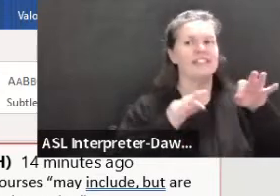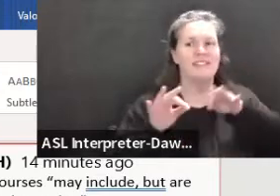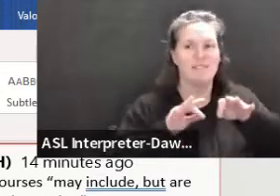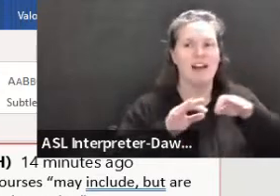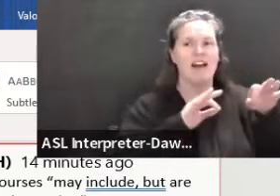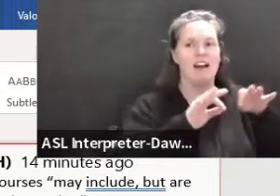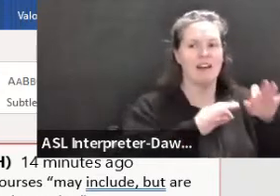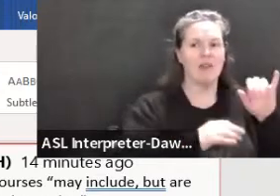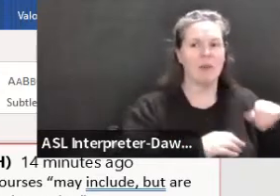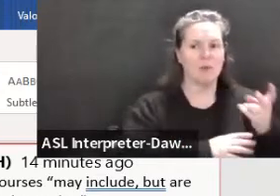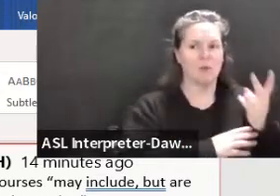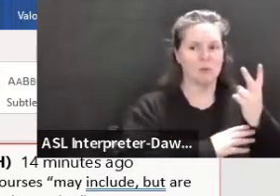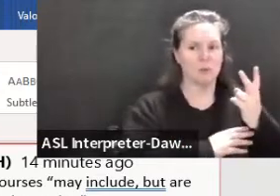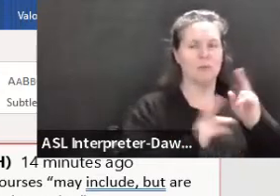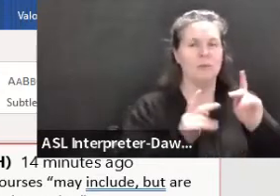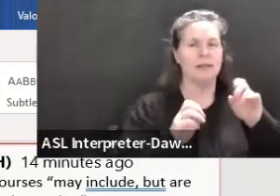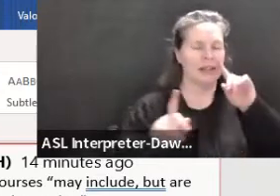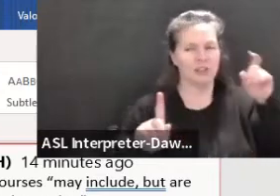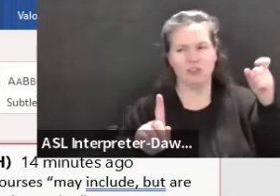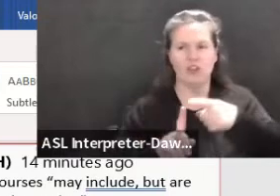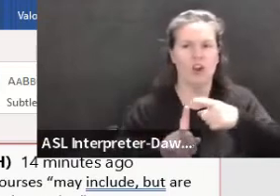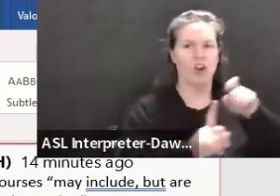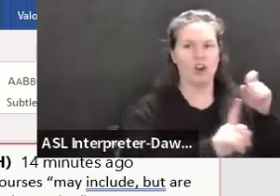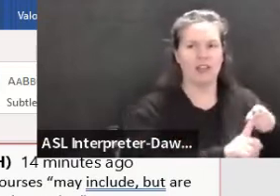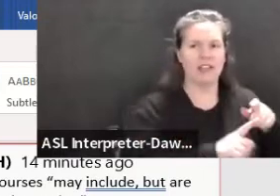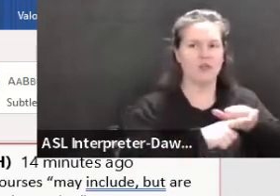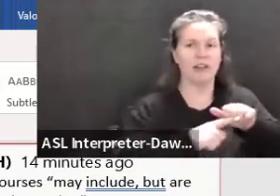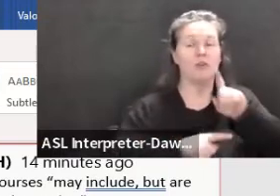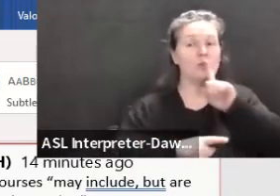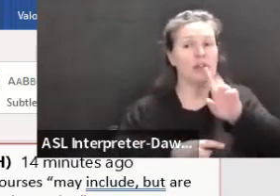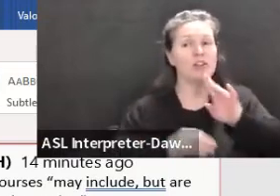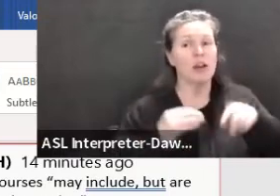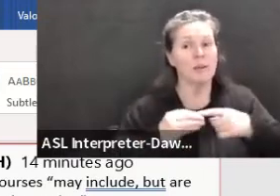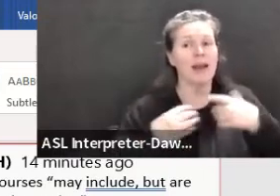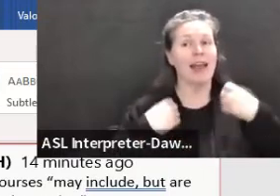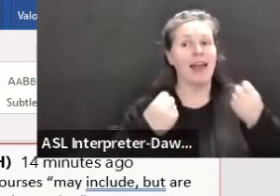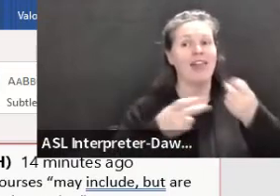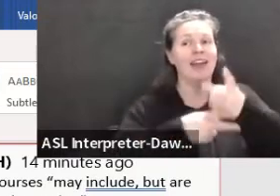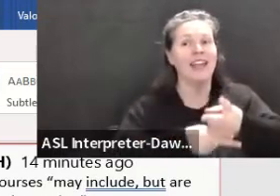so that people can target the training where we really are talking about healthcare equity. How do we deliver better care